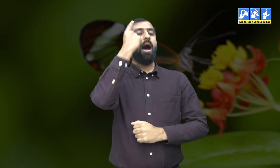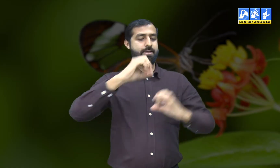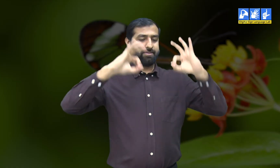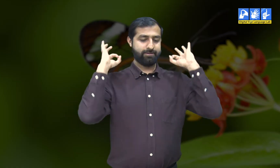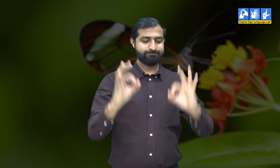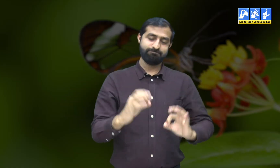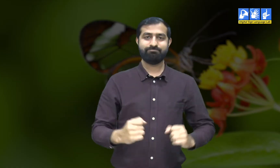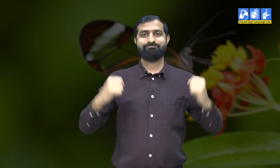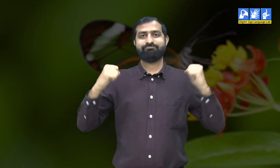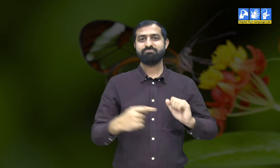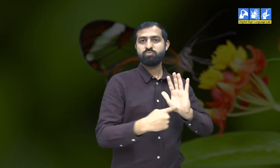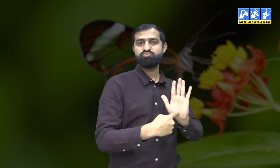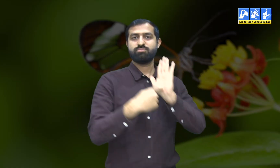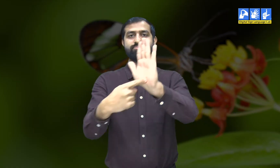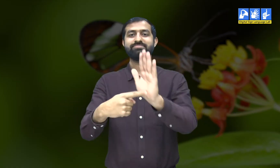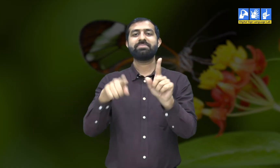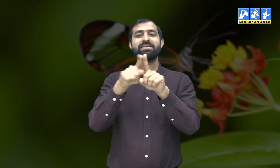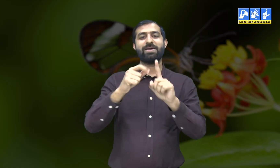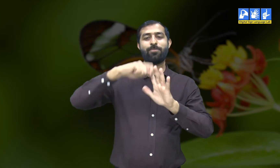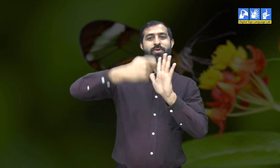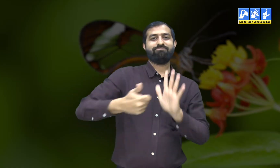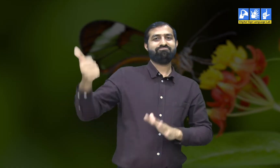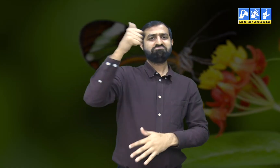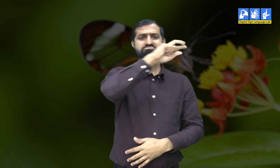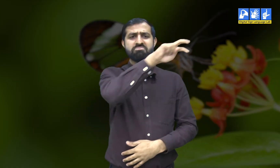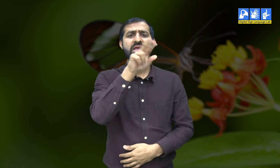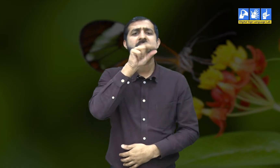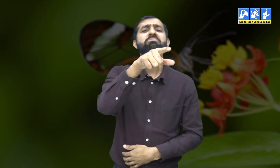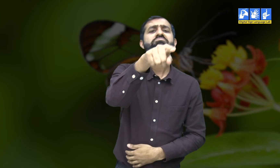He then decided to display his trail experiment at the county science fair.